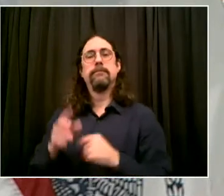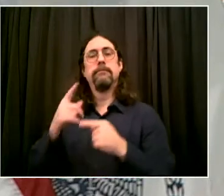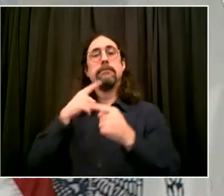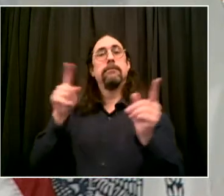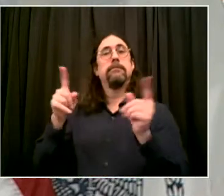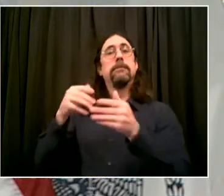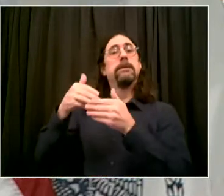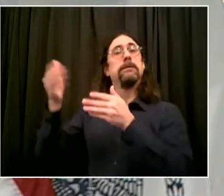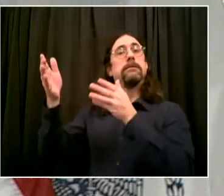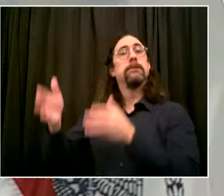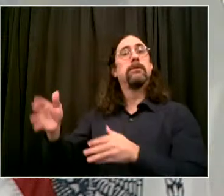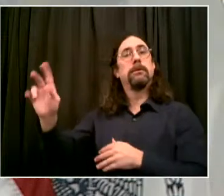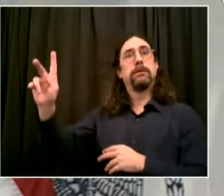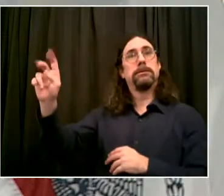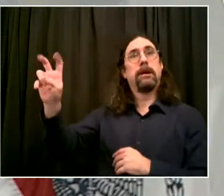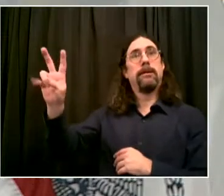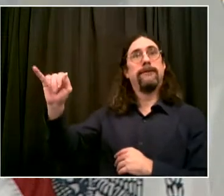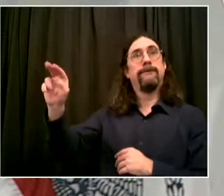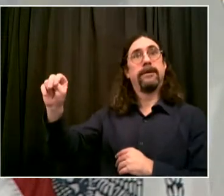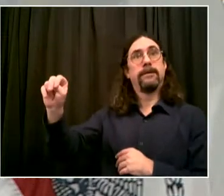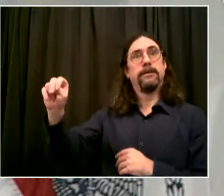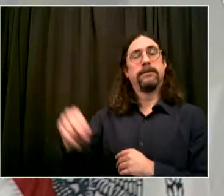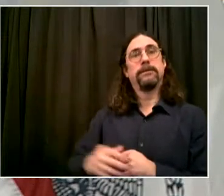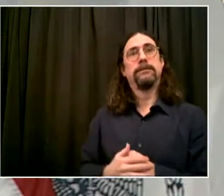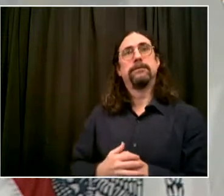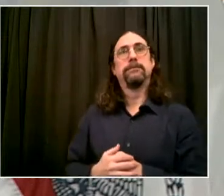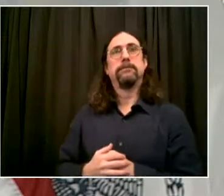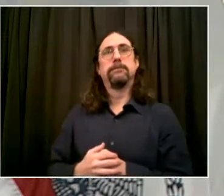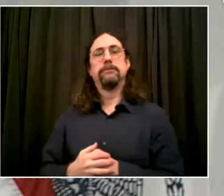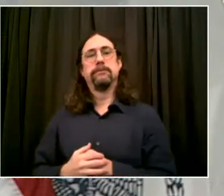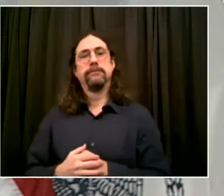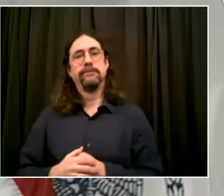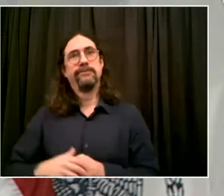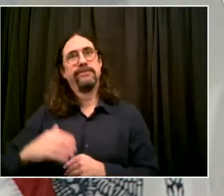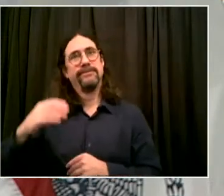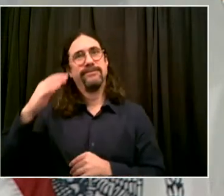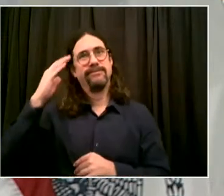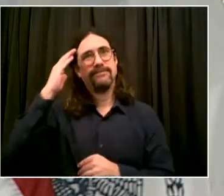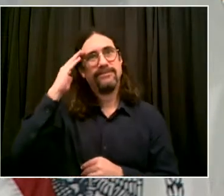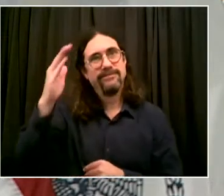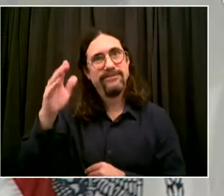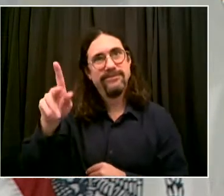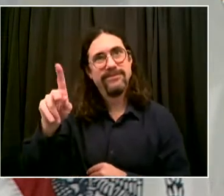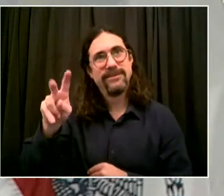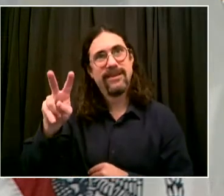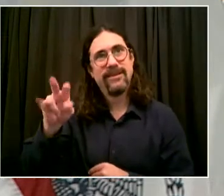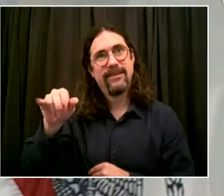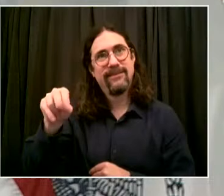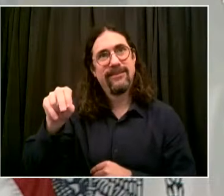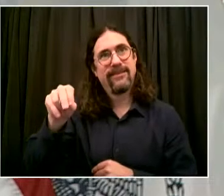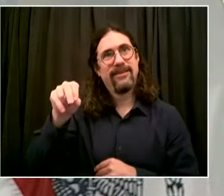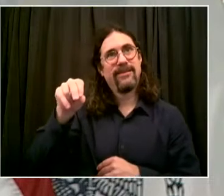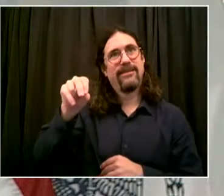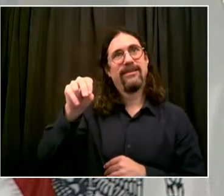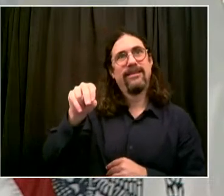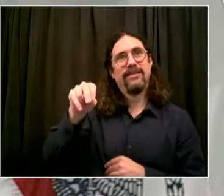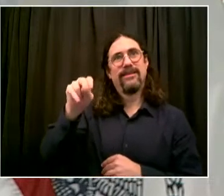Reporter: : MR. MAYOR, HOW ARE YOU DOING? BIG FAN N F O